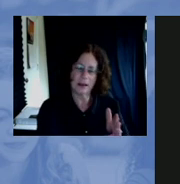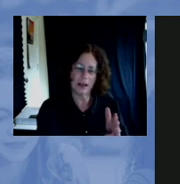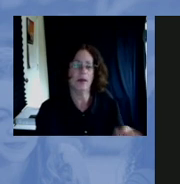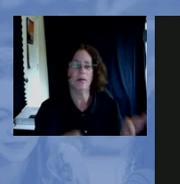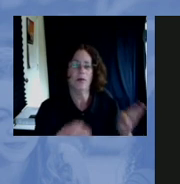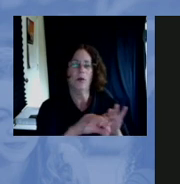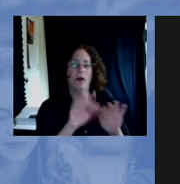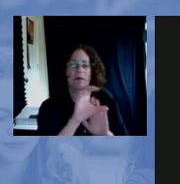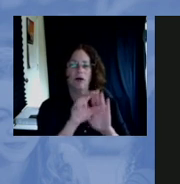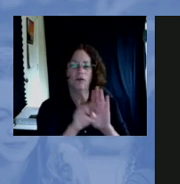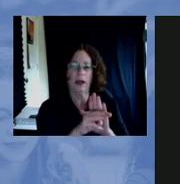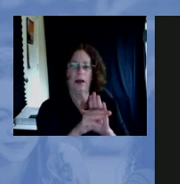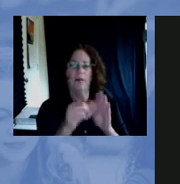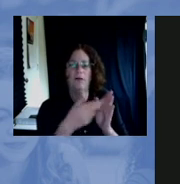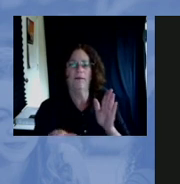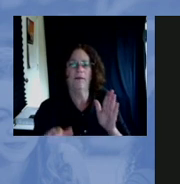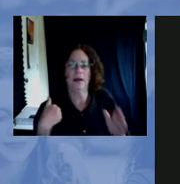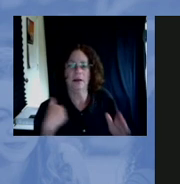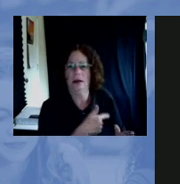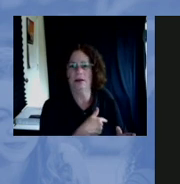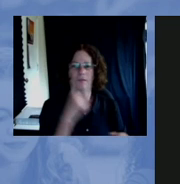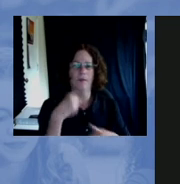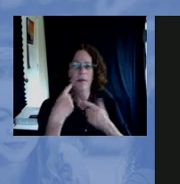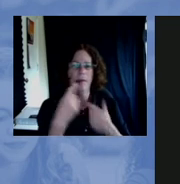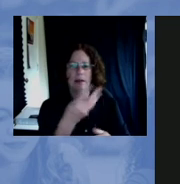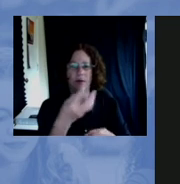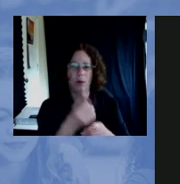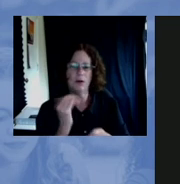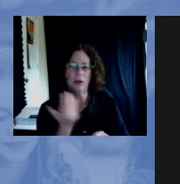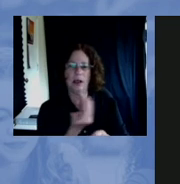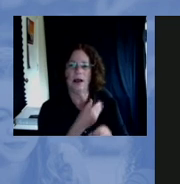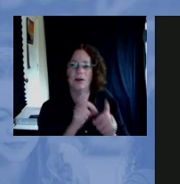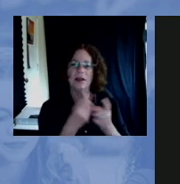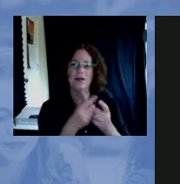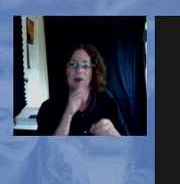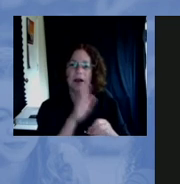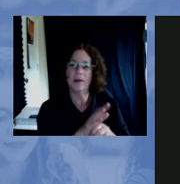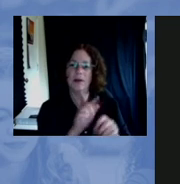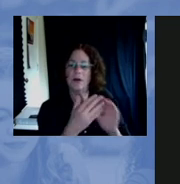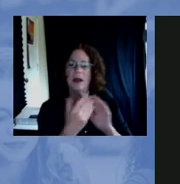OVER THE PAST FEW YEARS, OUR DISTRICT'S COMMITMENT TO EQUITY, DIVERSITY AND INCLUSION IS EVIDENT